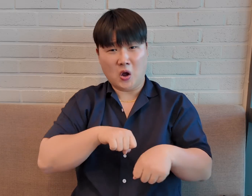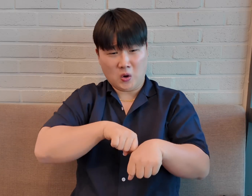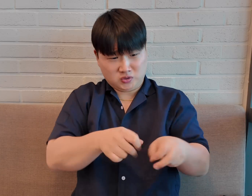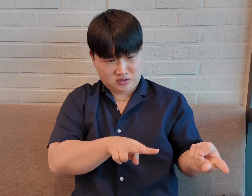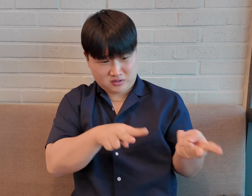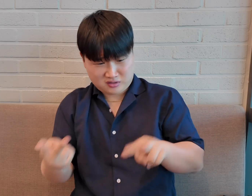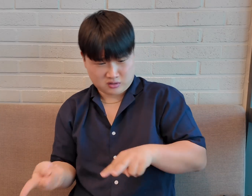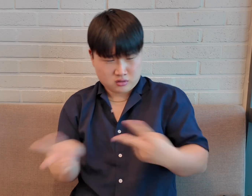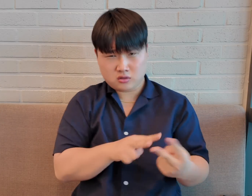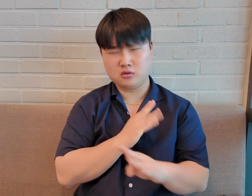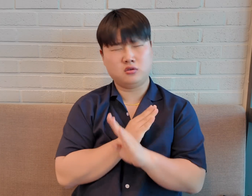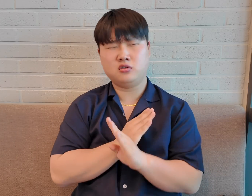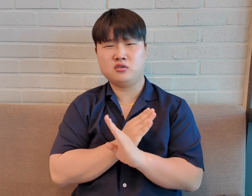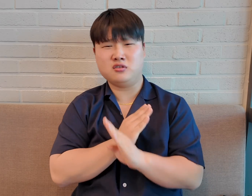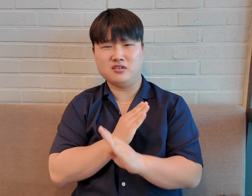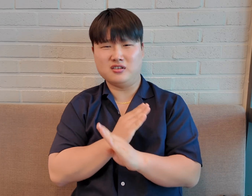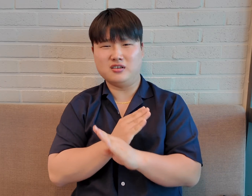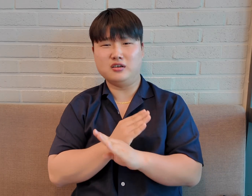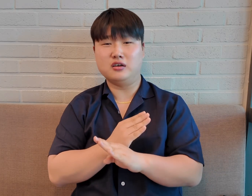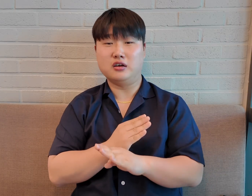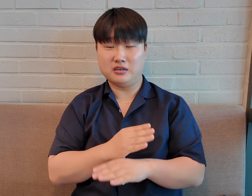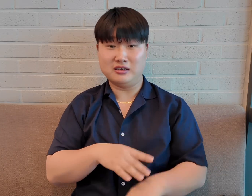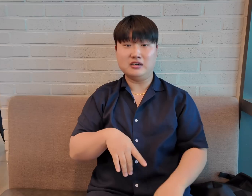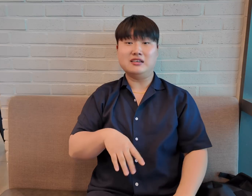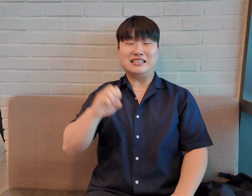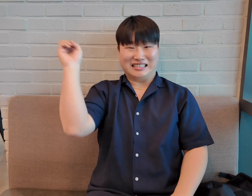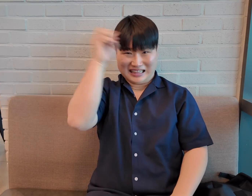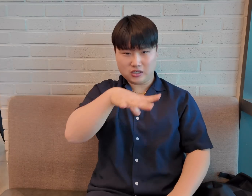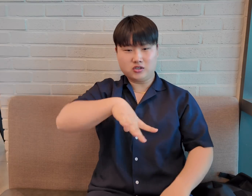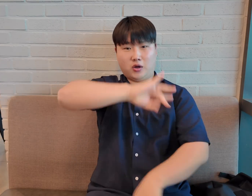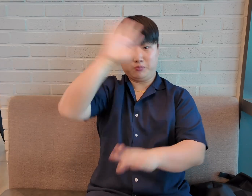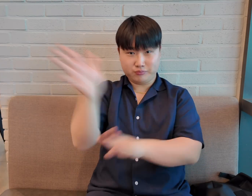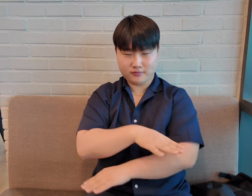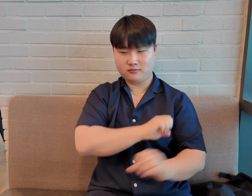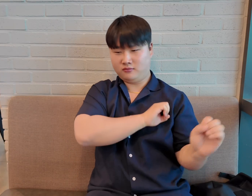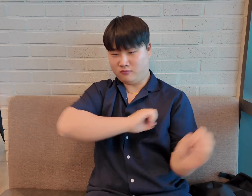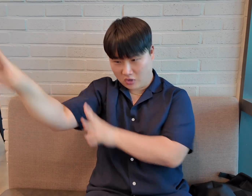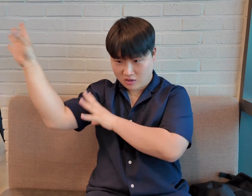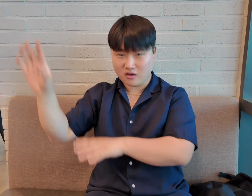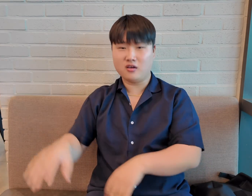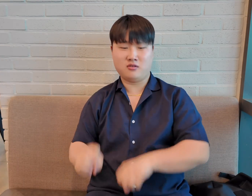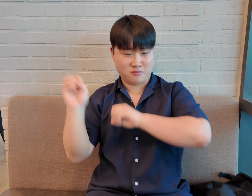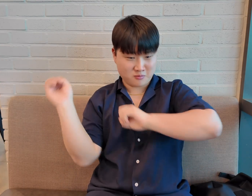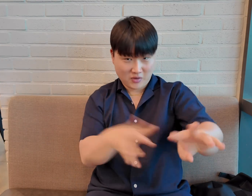Don't try to force it; it's better to just throw it away from the beginning.